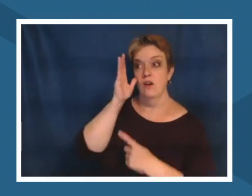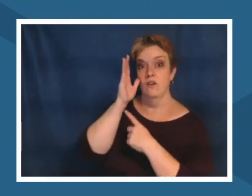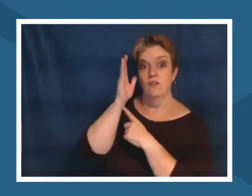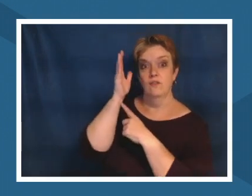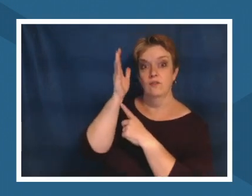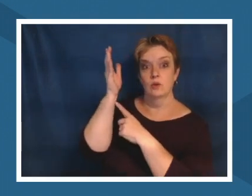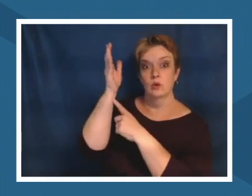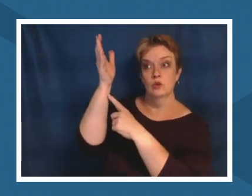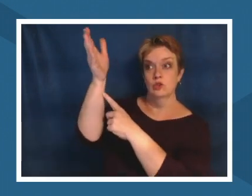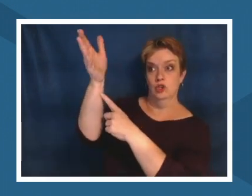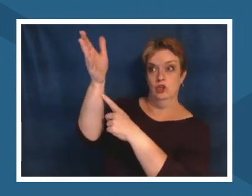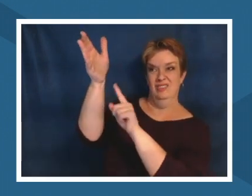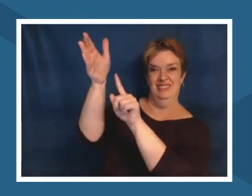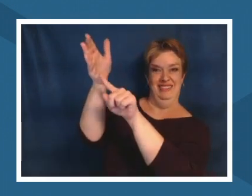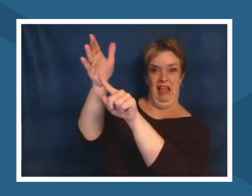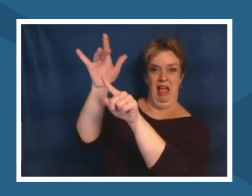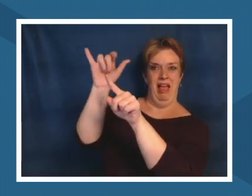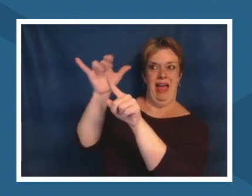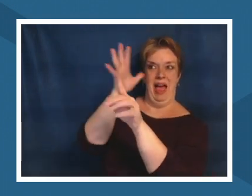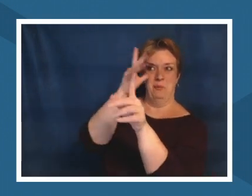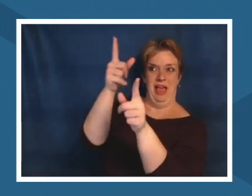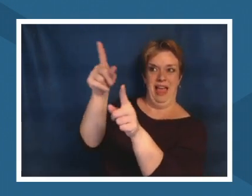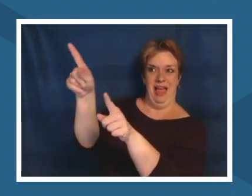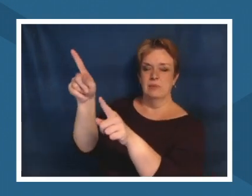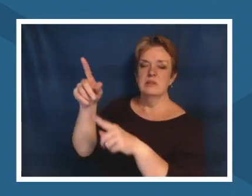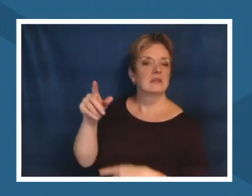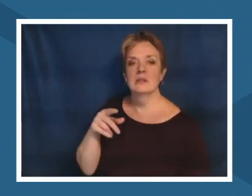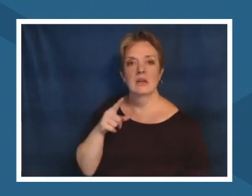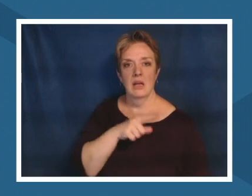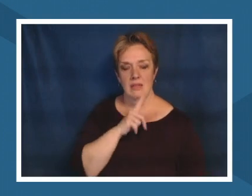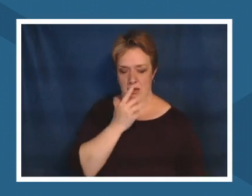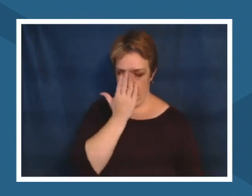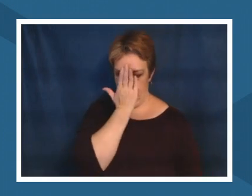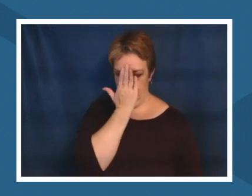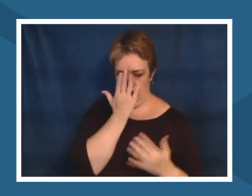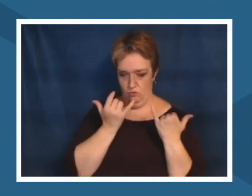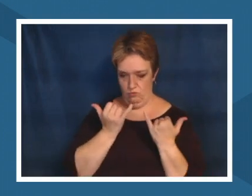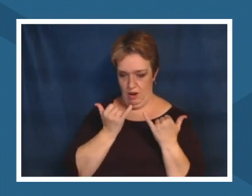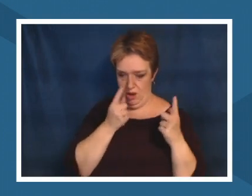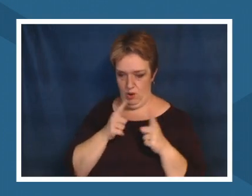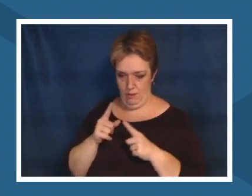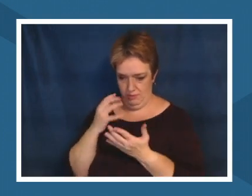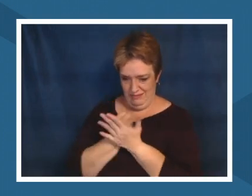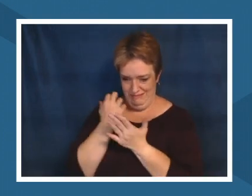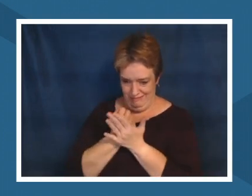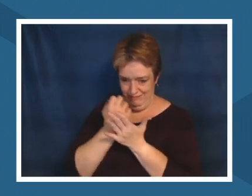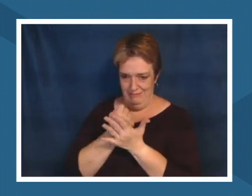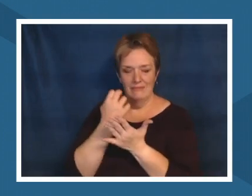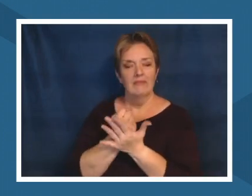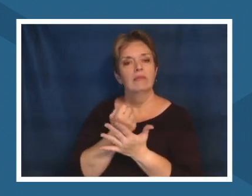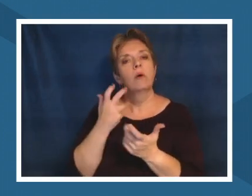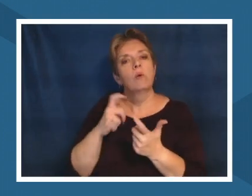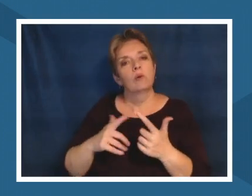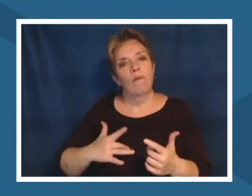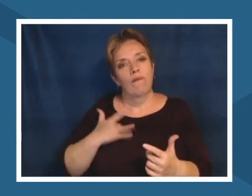our students it's happening right now and so students need to have that ability to feel that change and when